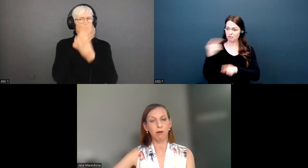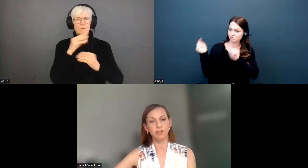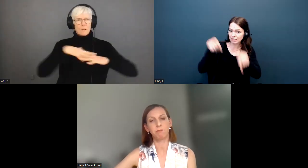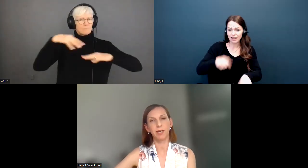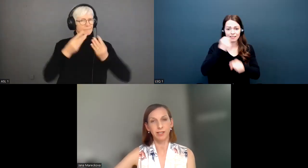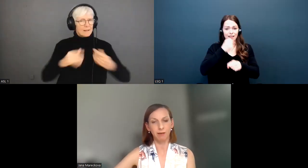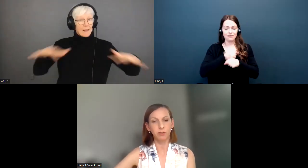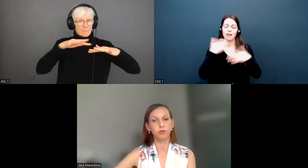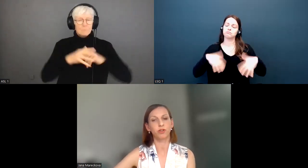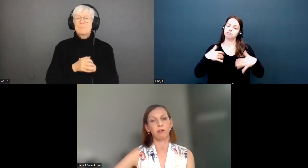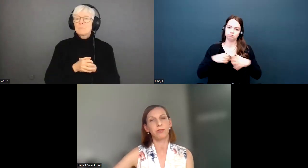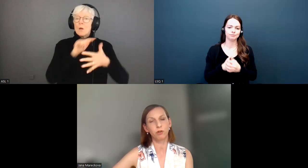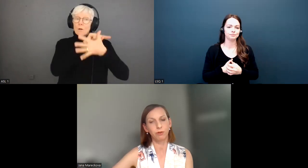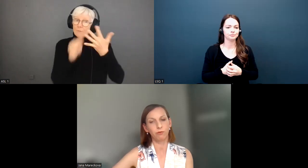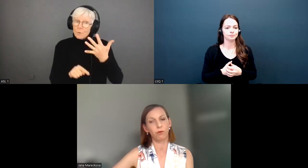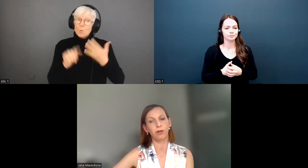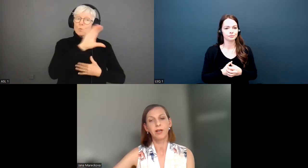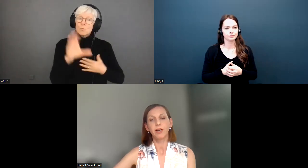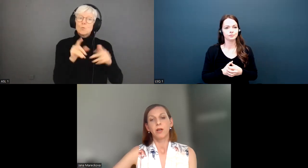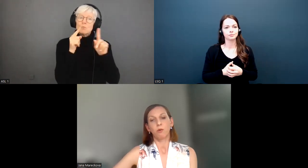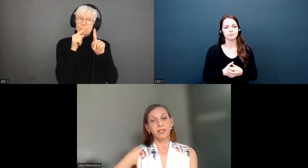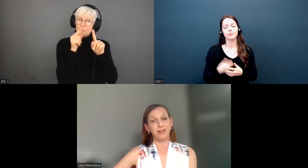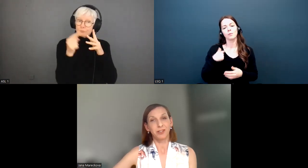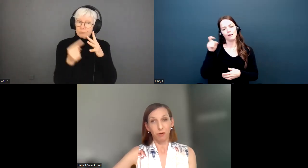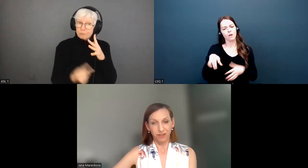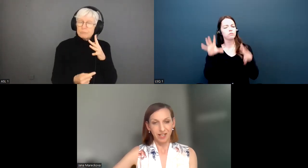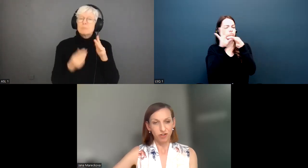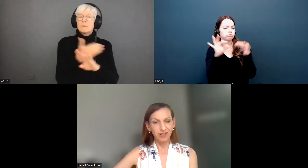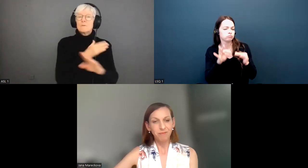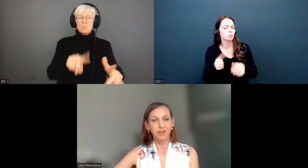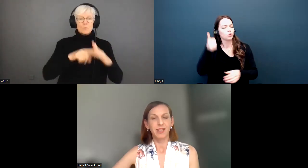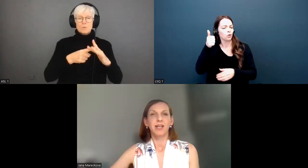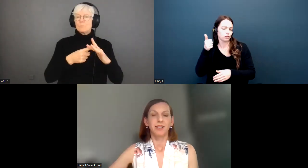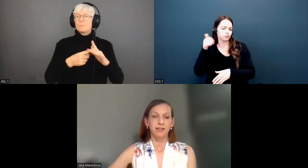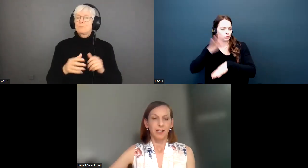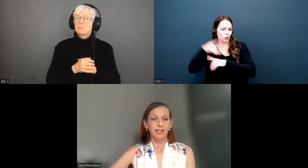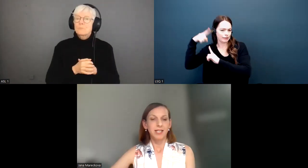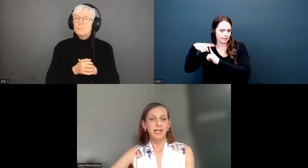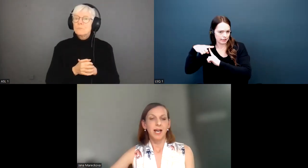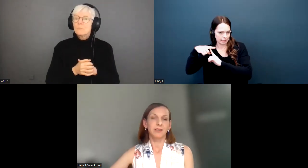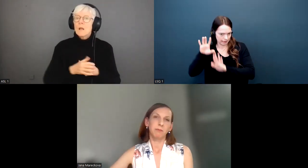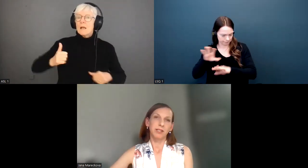housekeeping items to share with you before we start the conversation: the Canadian Accessibility